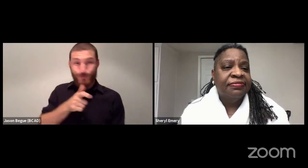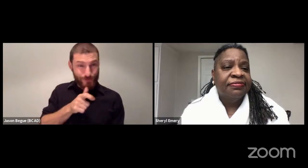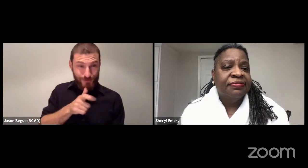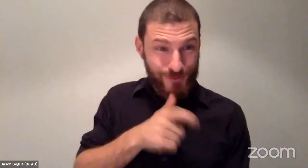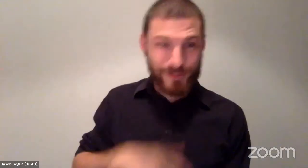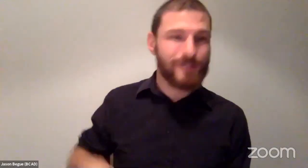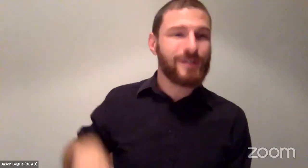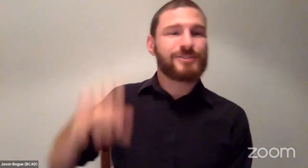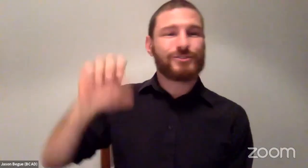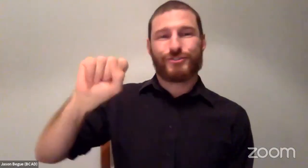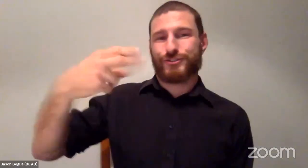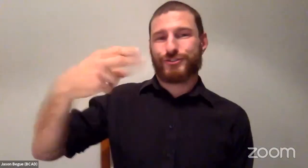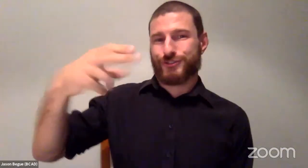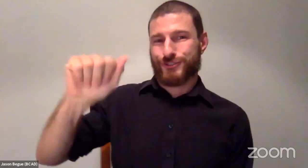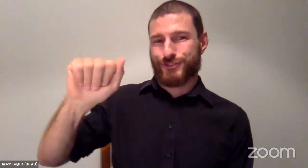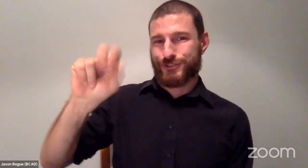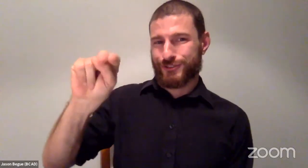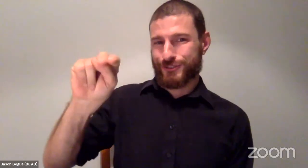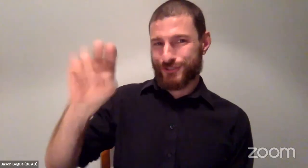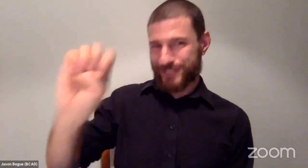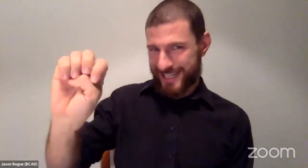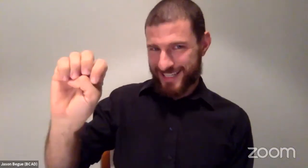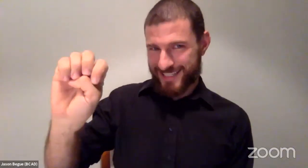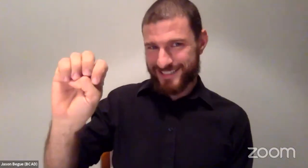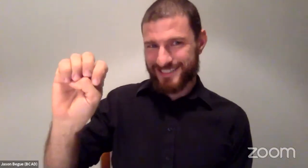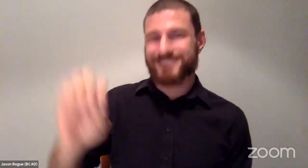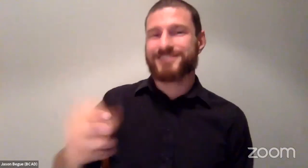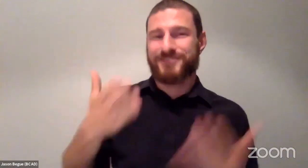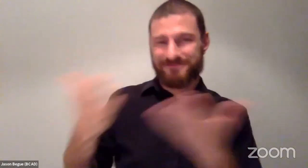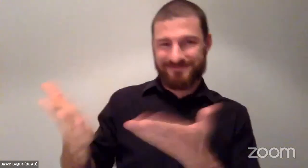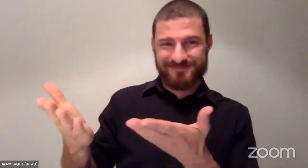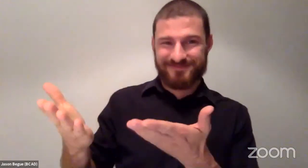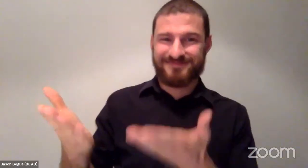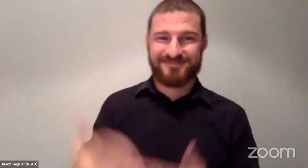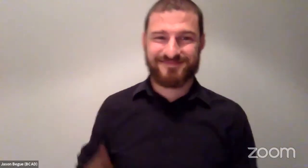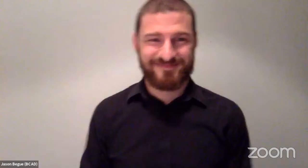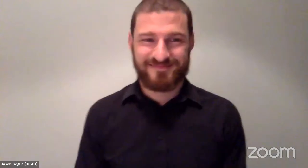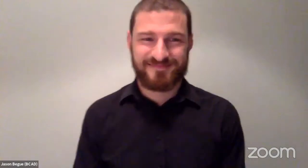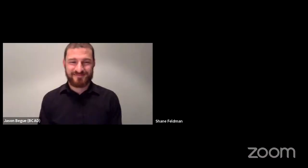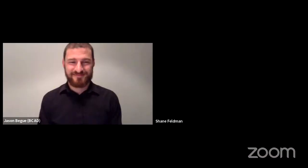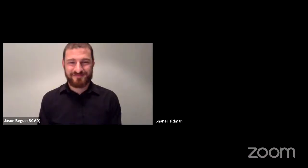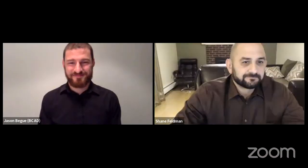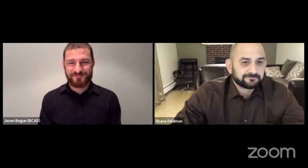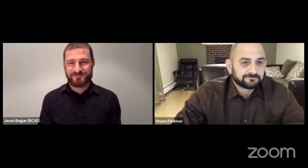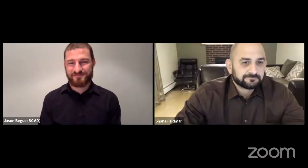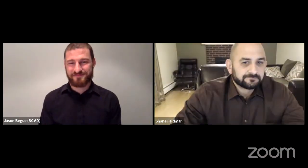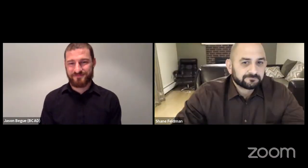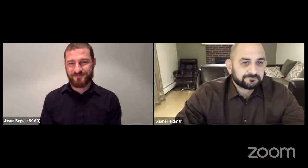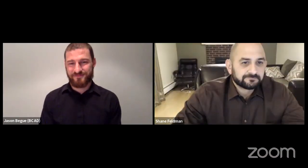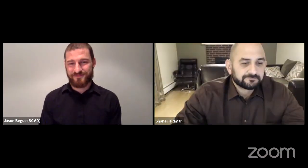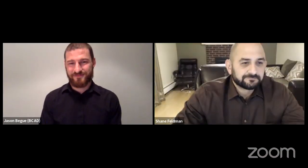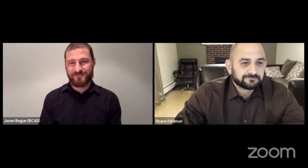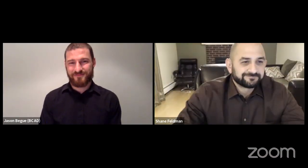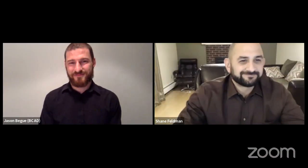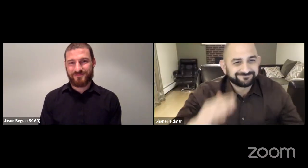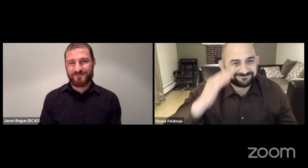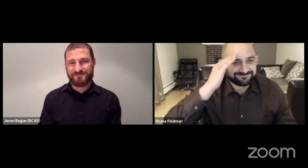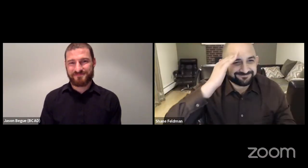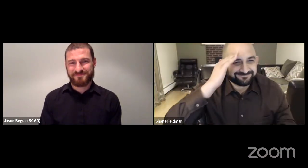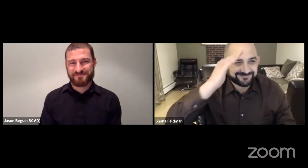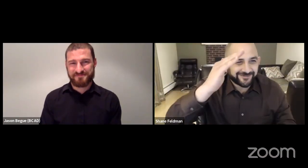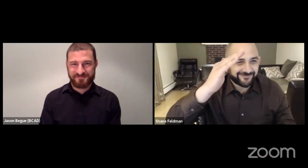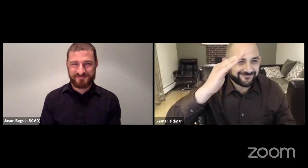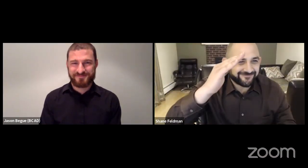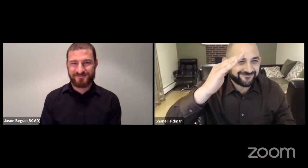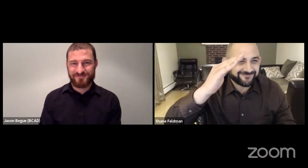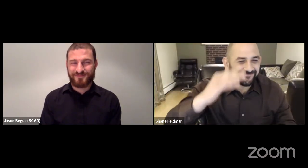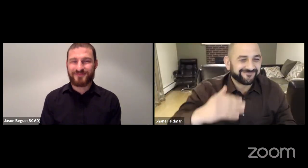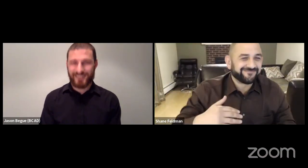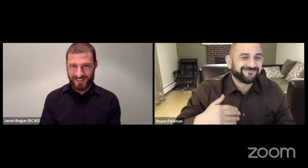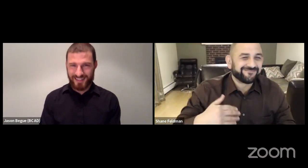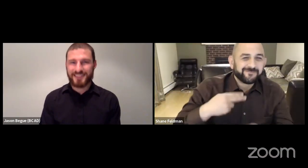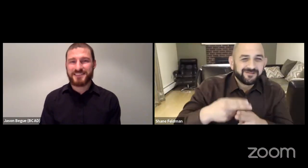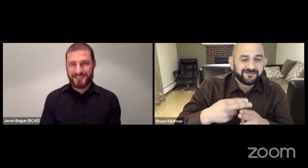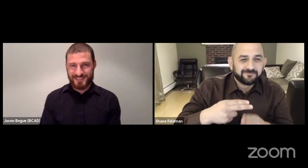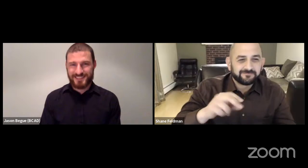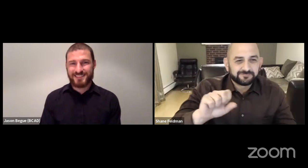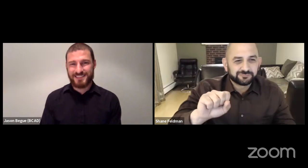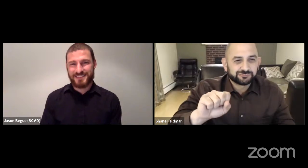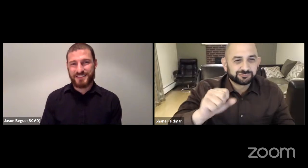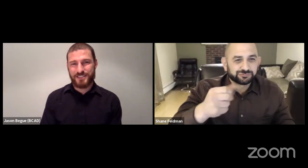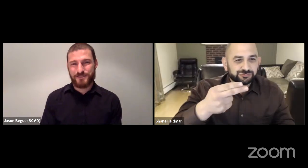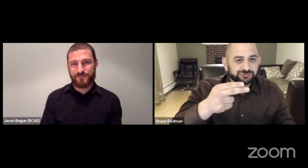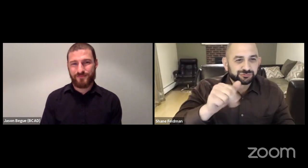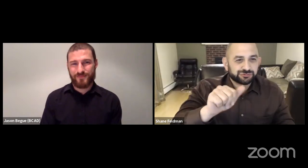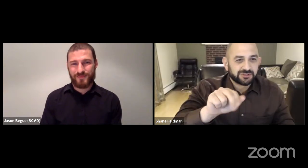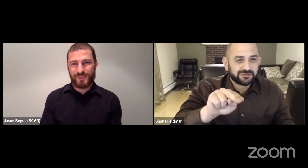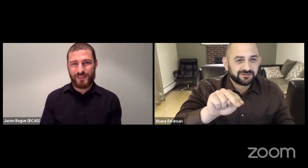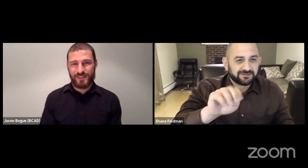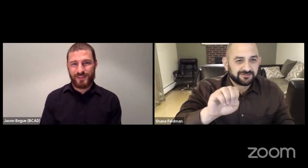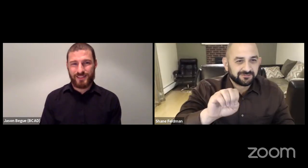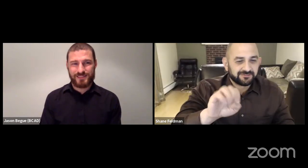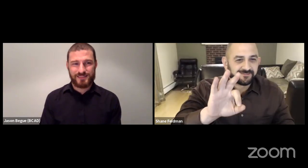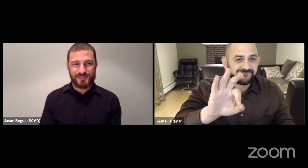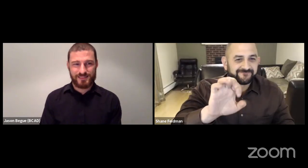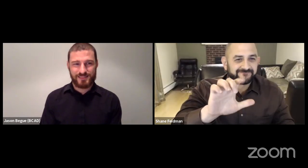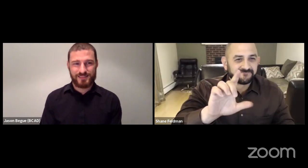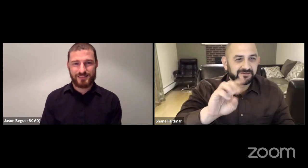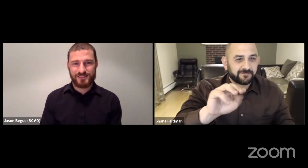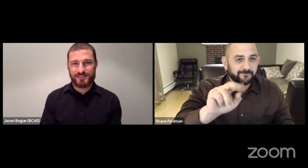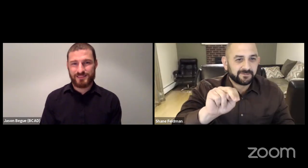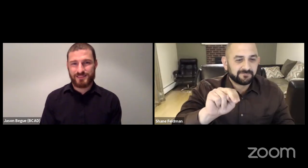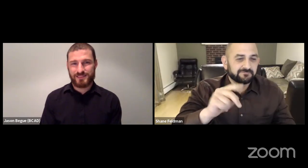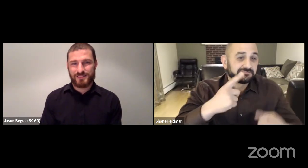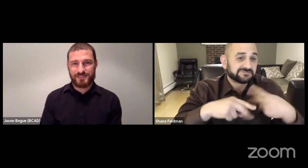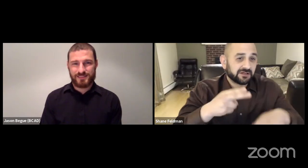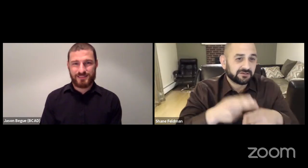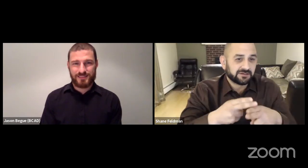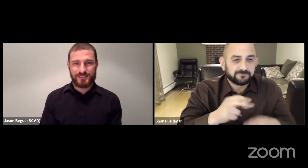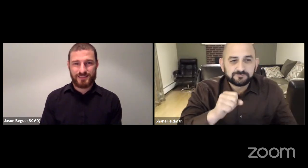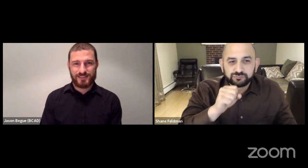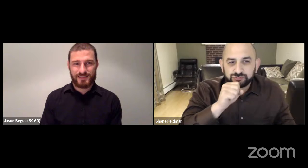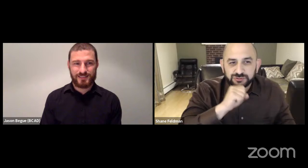next panelist will be Shane. SHANE FELDMAN: Good evening. I'm Shane Feldman.